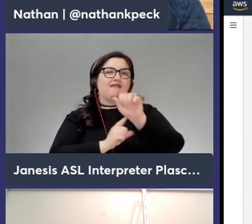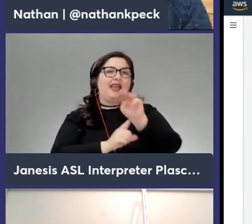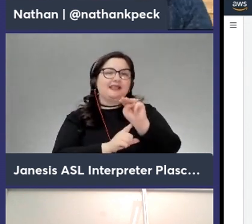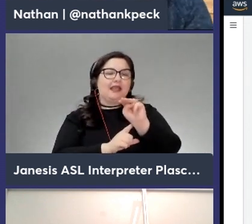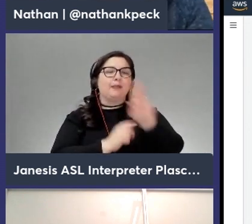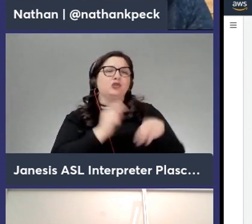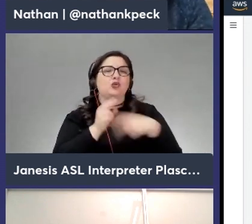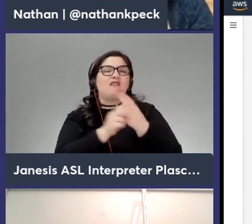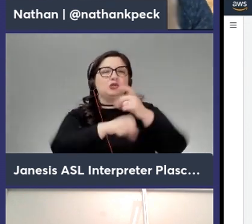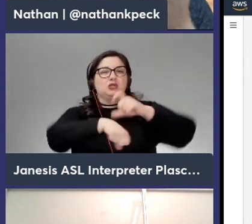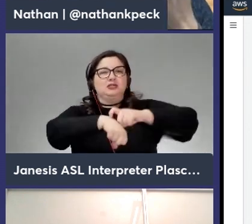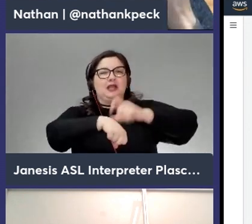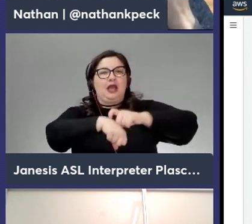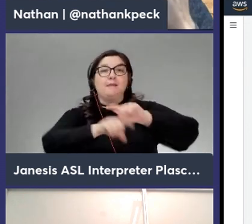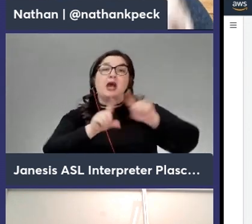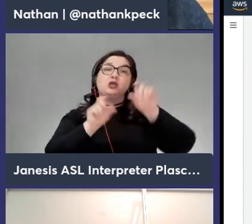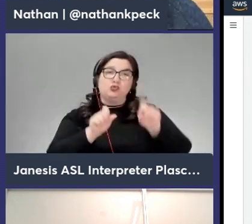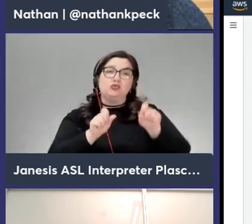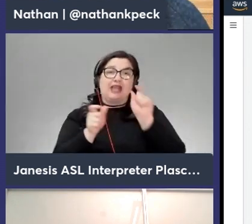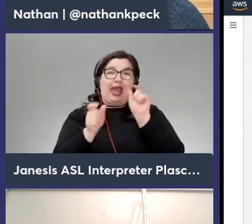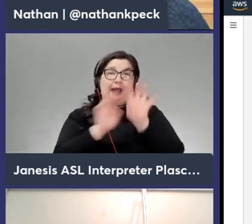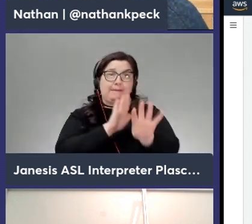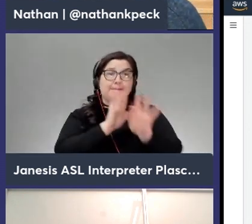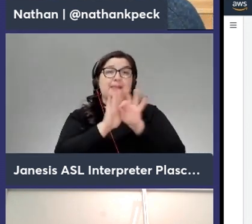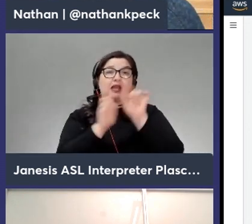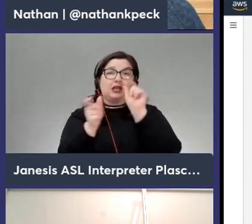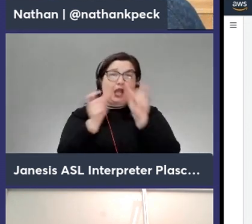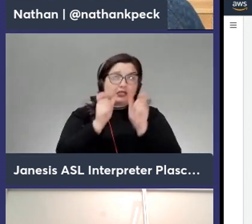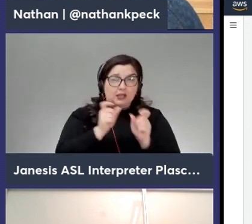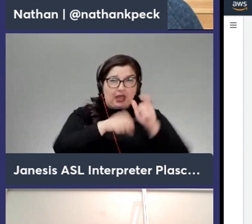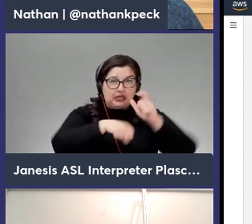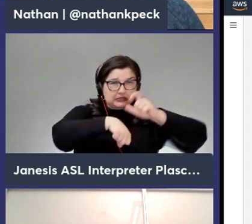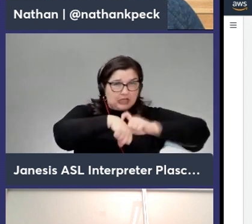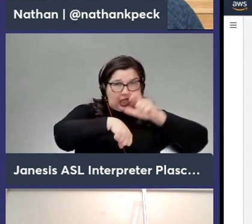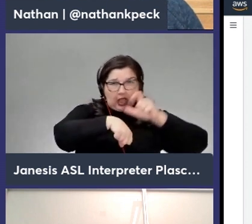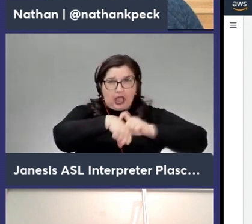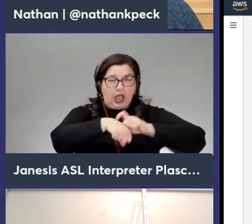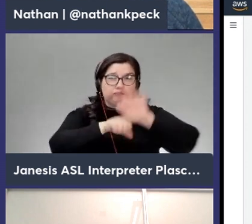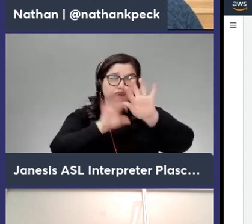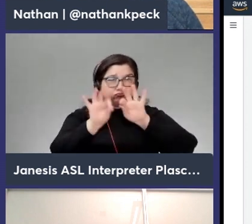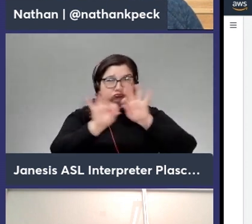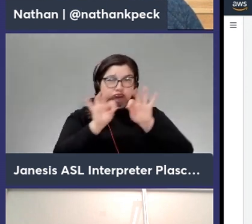but you can click on customized backup window and you can select a different backup window also.